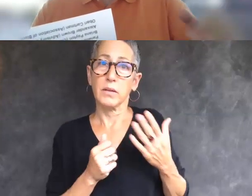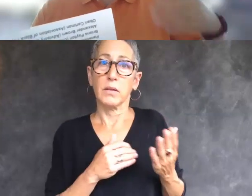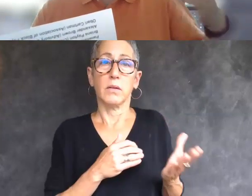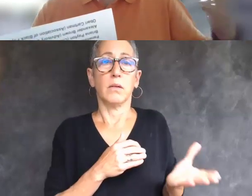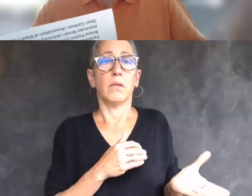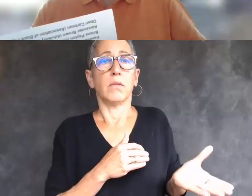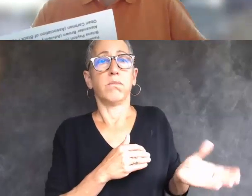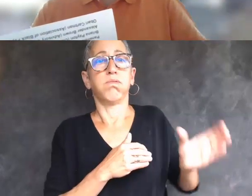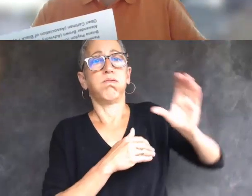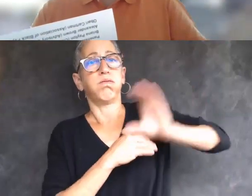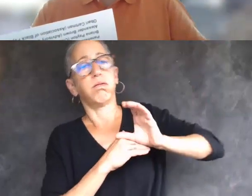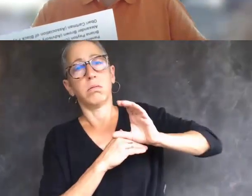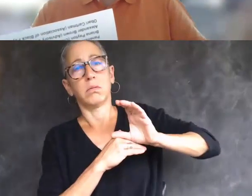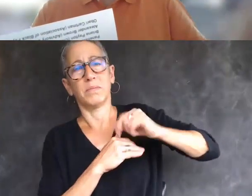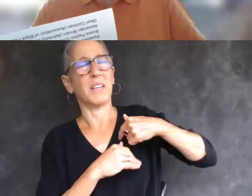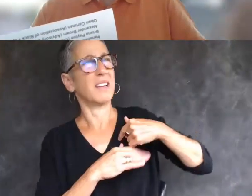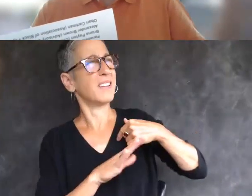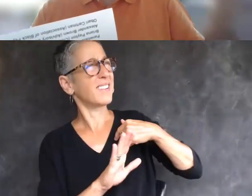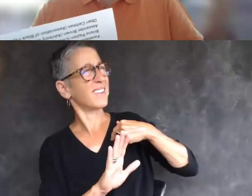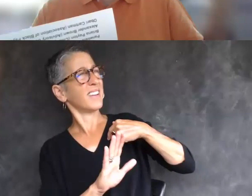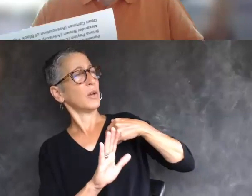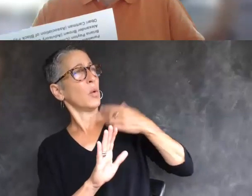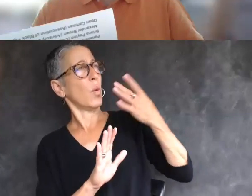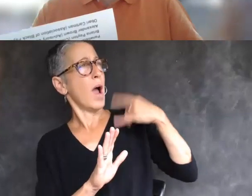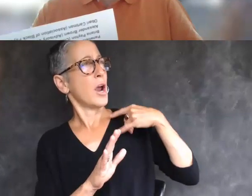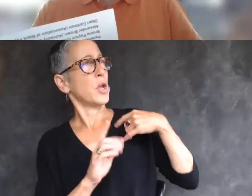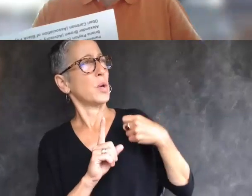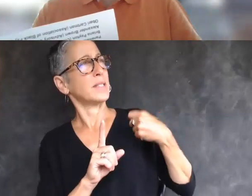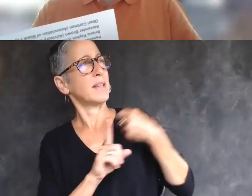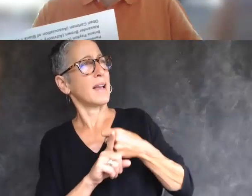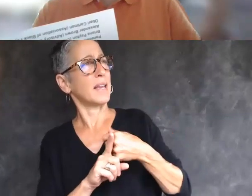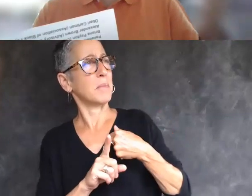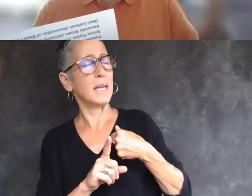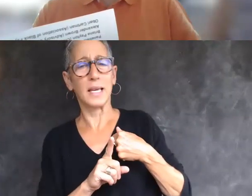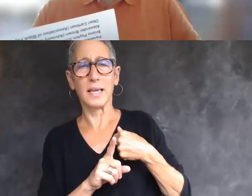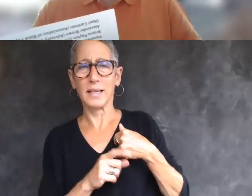why are you attacking me and making the situation unsafe or unhealthy?